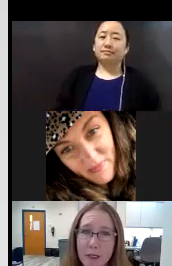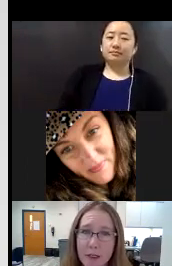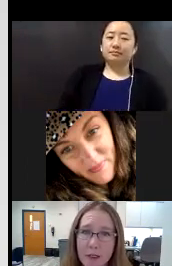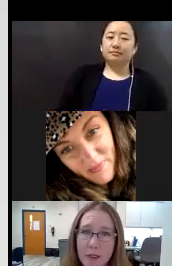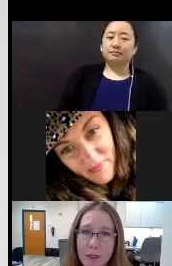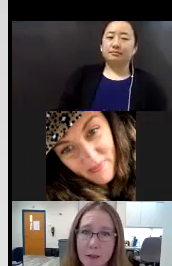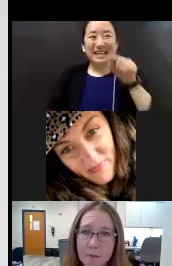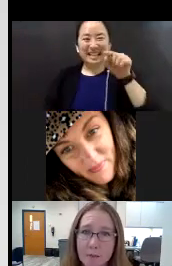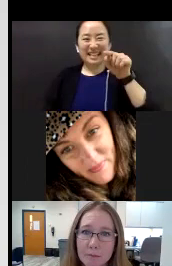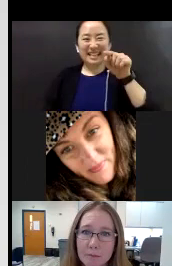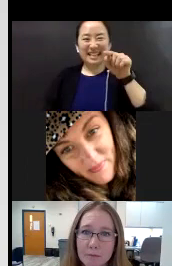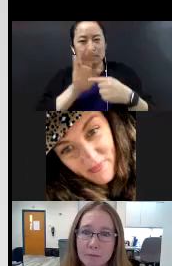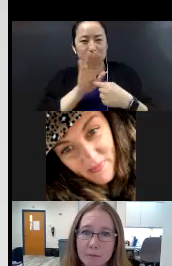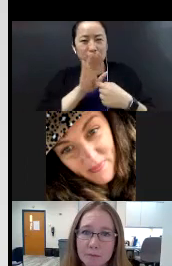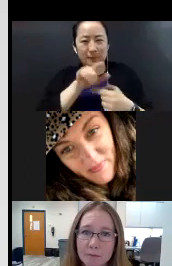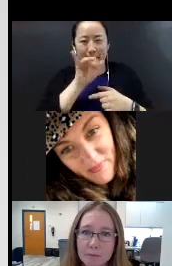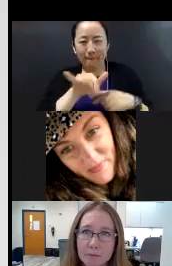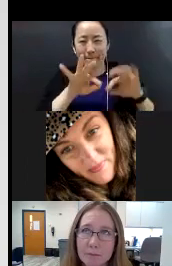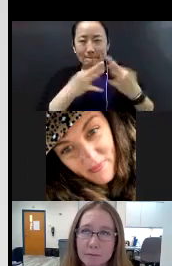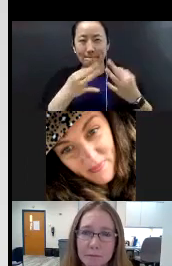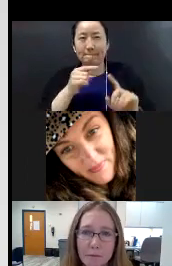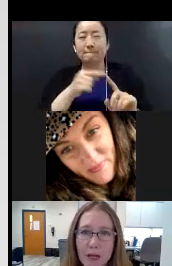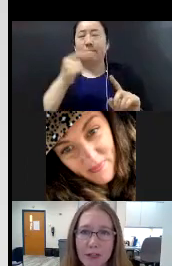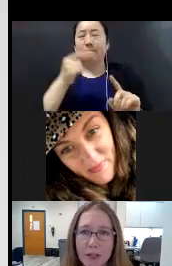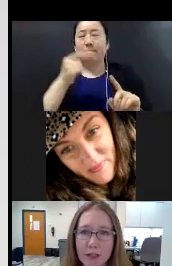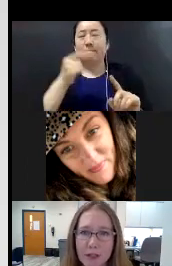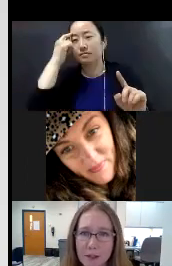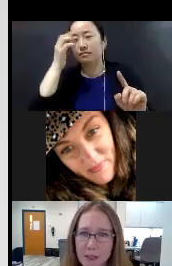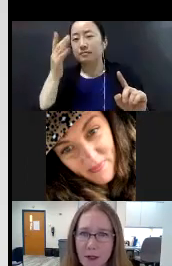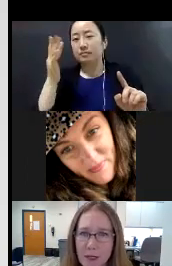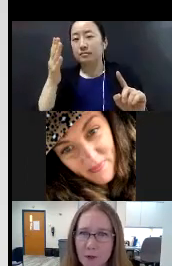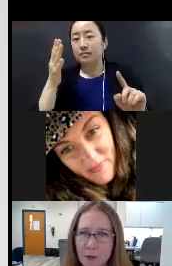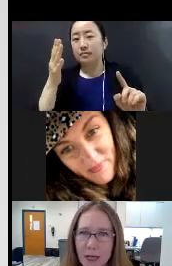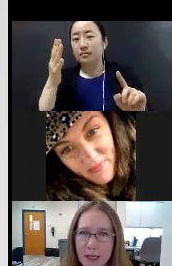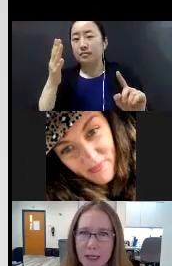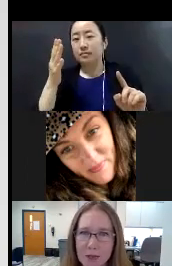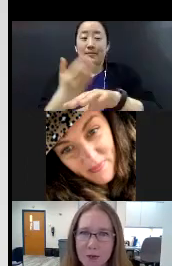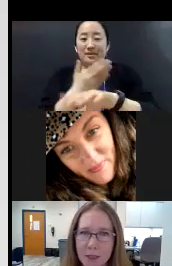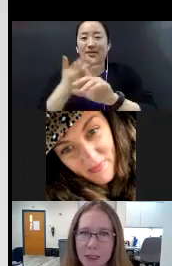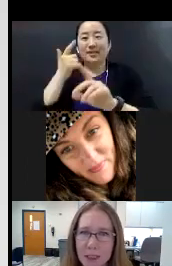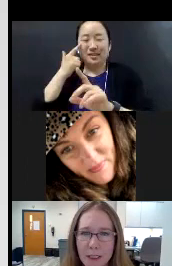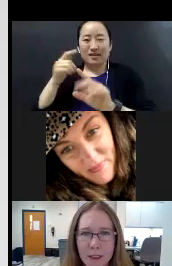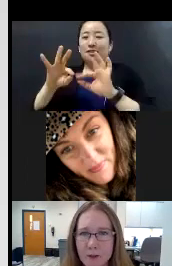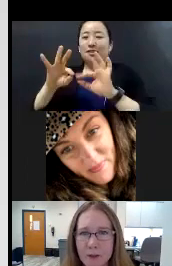THEIR MODIFICATIONS THEMSELVES. I DON'T KNOW IF THEY HAD ANY EXTRA FUNDING KICKING IN.